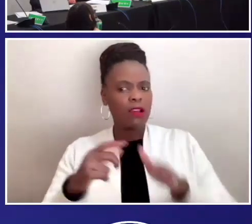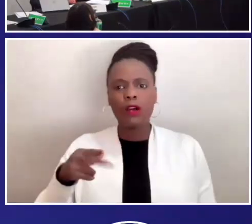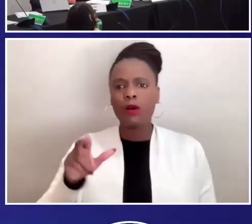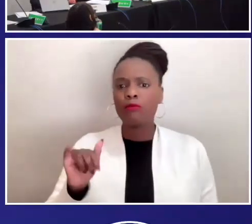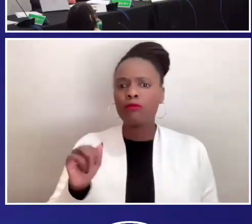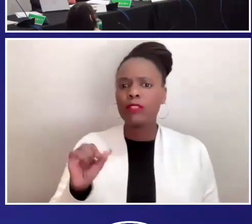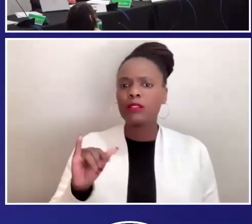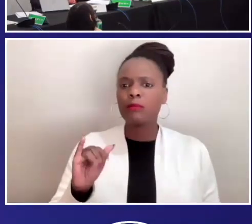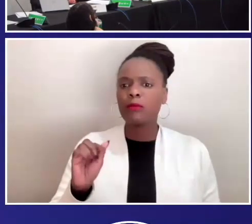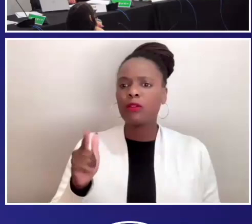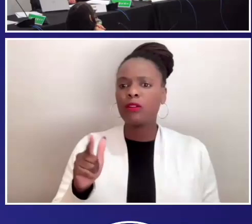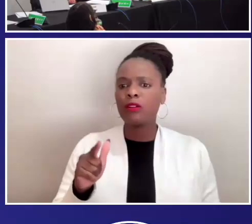applicable amount?